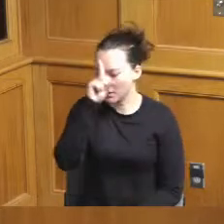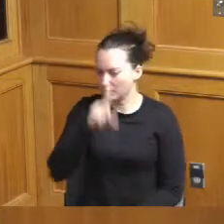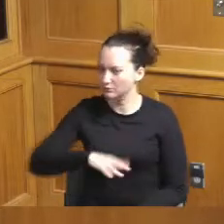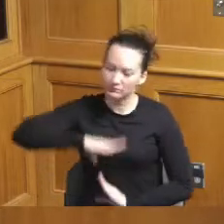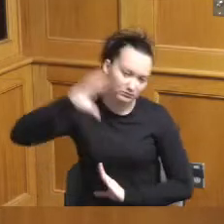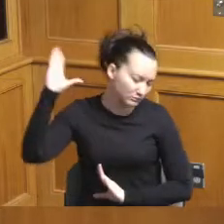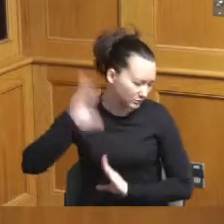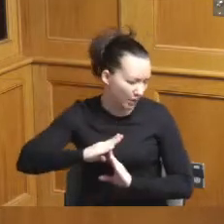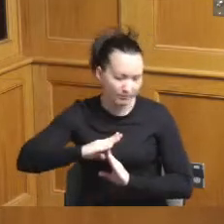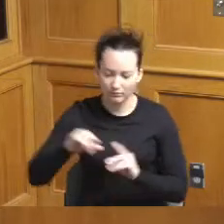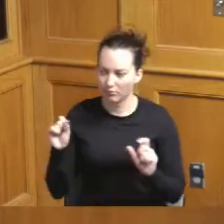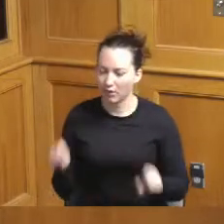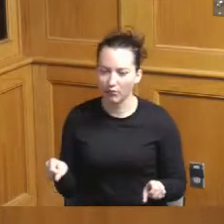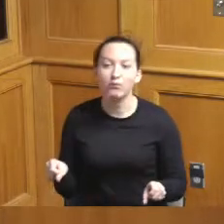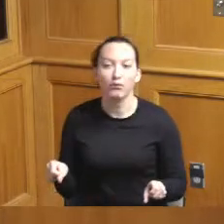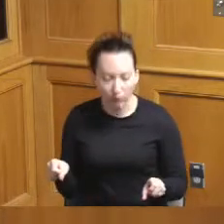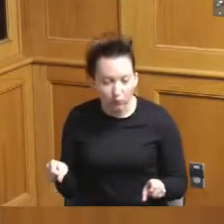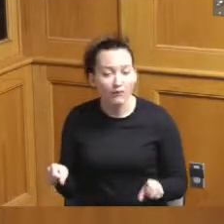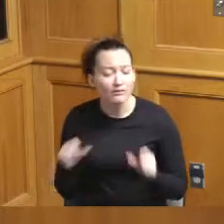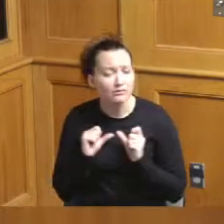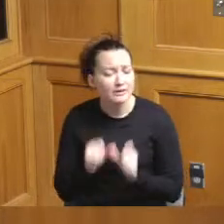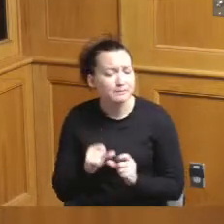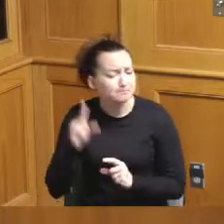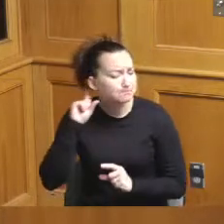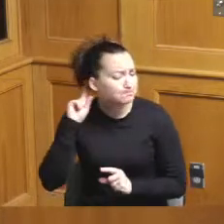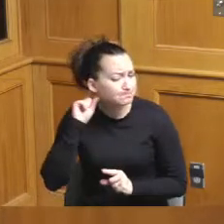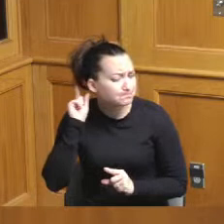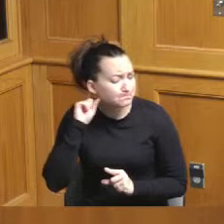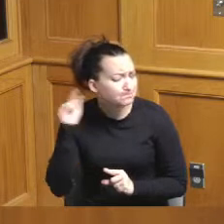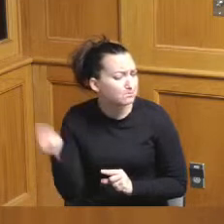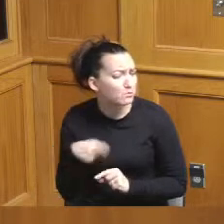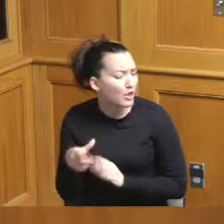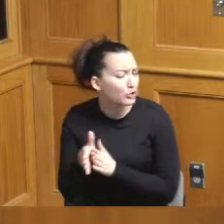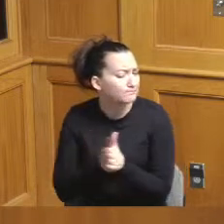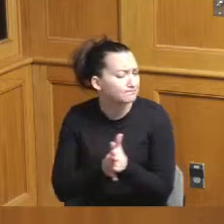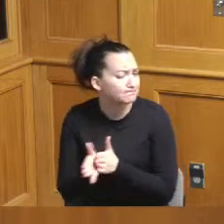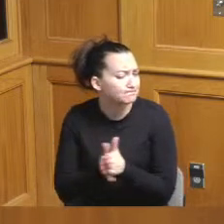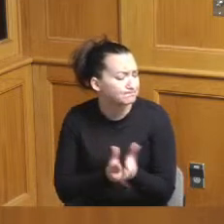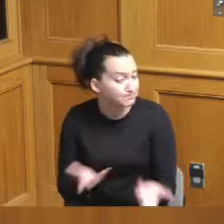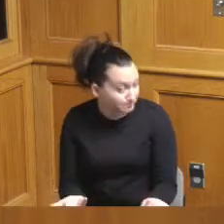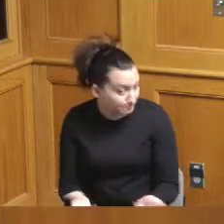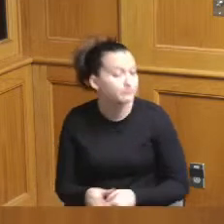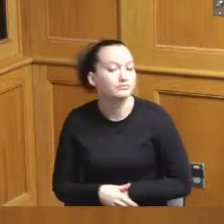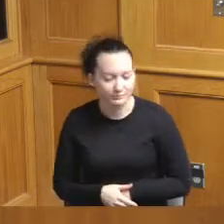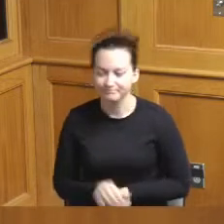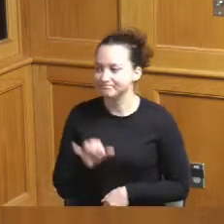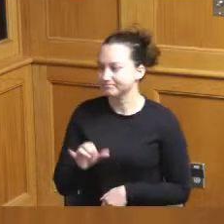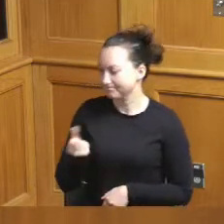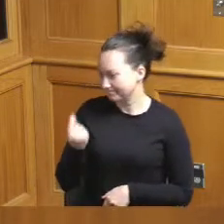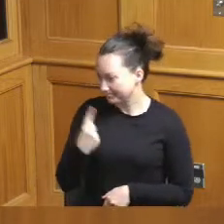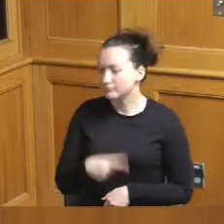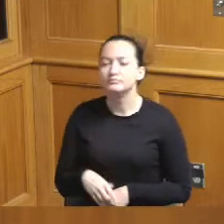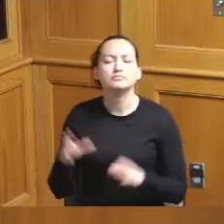biggest thing we can do and then continue to think about other incentives gotcha and then I do want